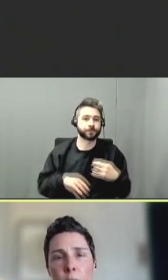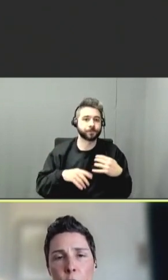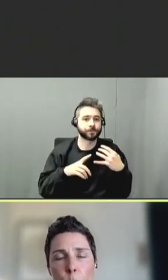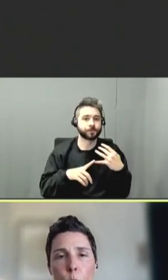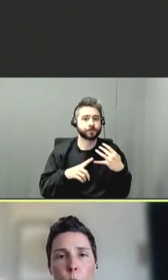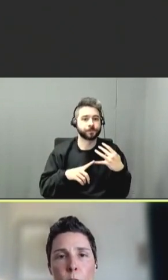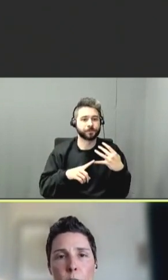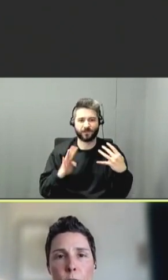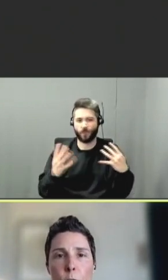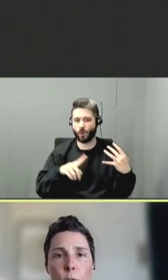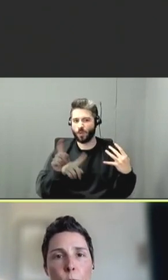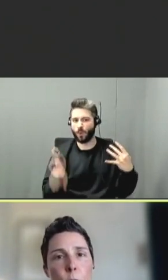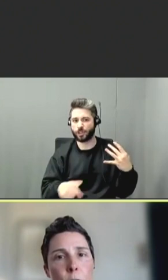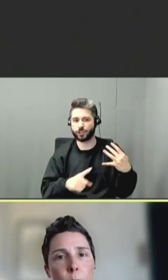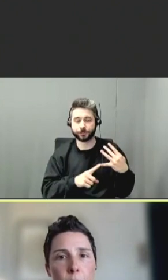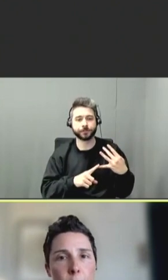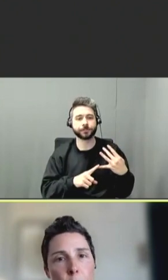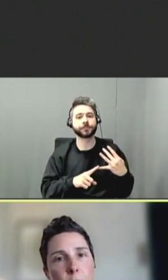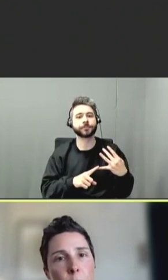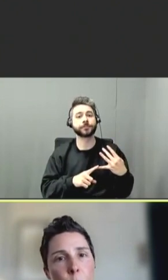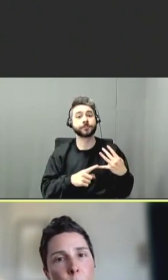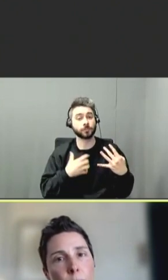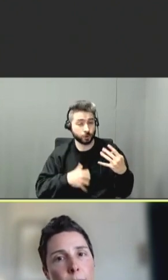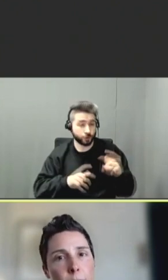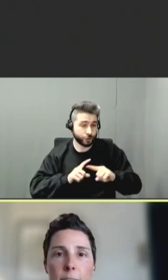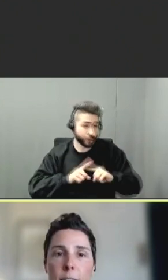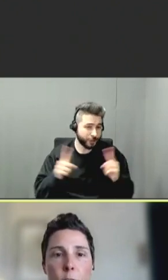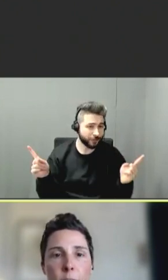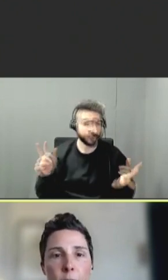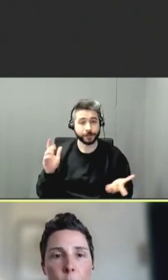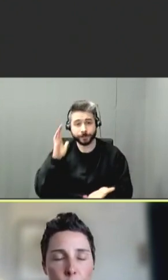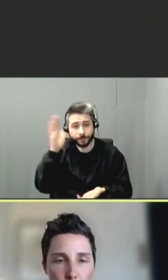So, what do folx wish had been different and what would they like to see different in the